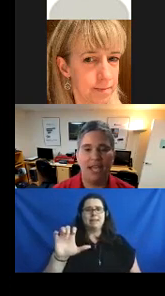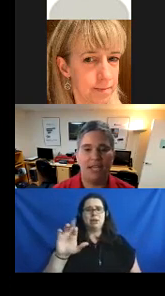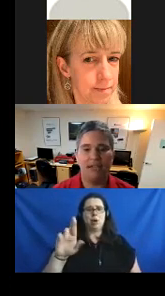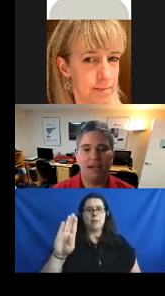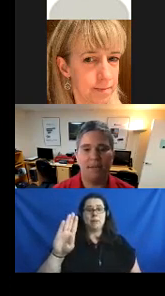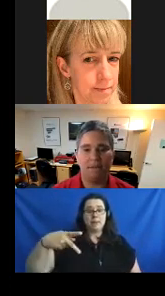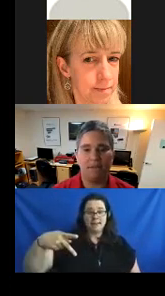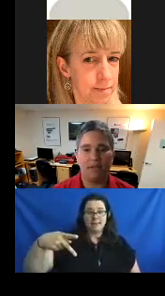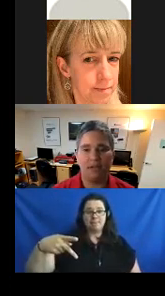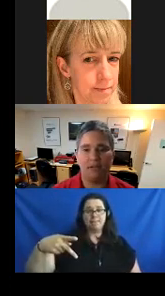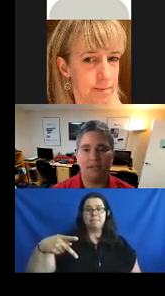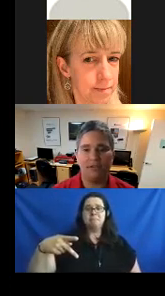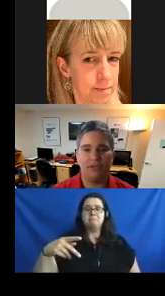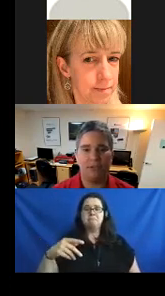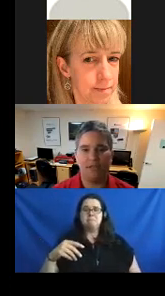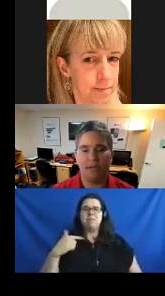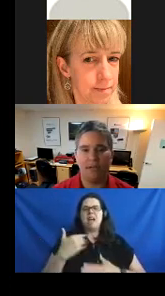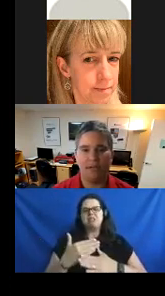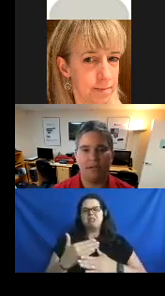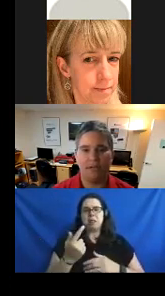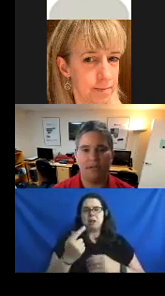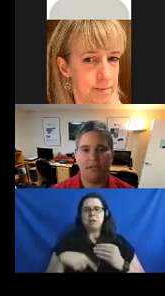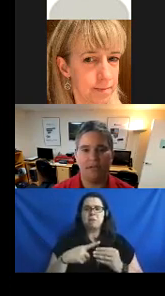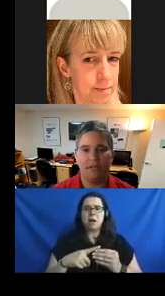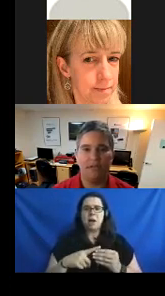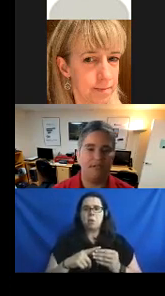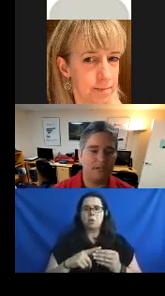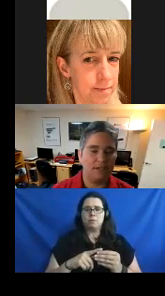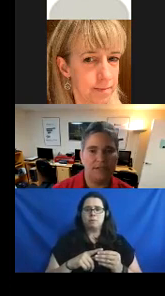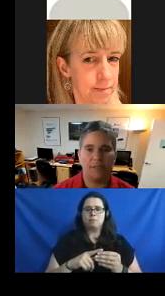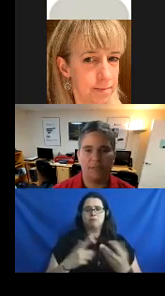I WILL SHARE A LITTLE BIT ABOUT SOME OF THE OTHER